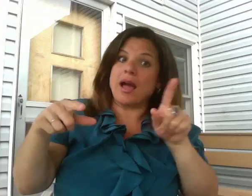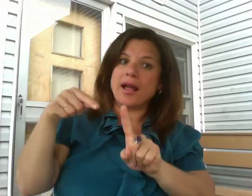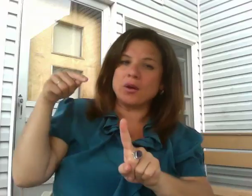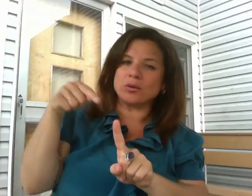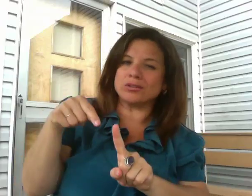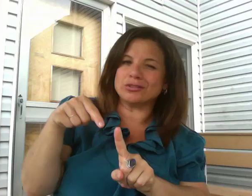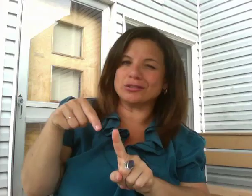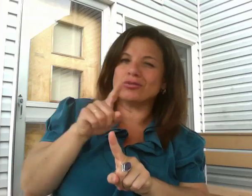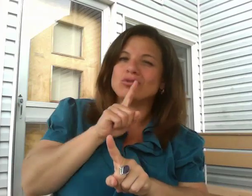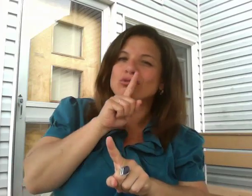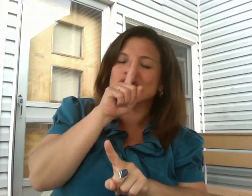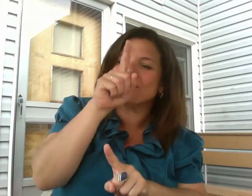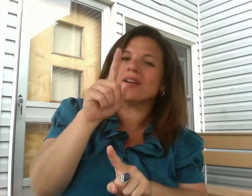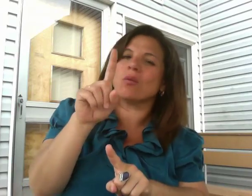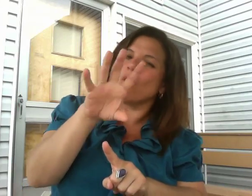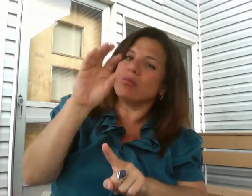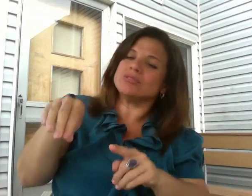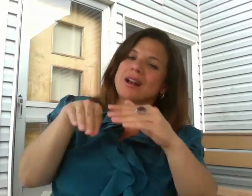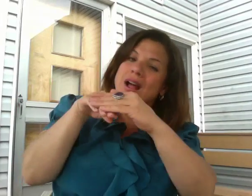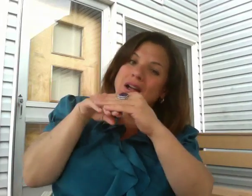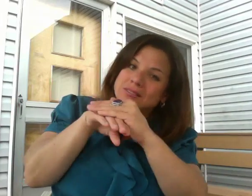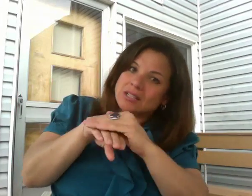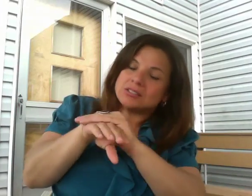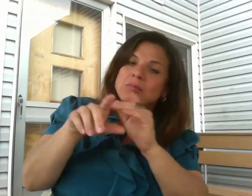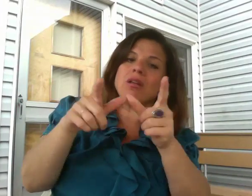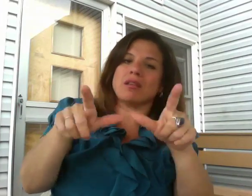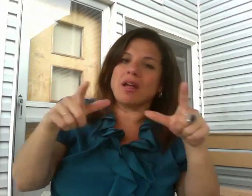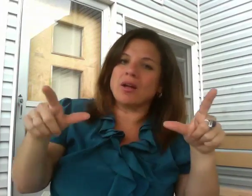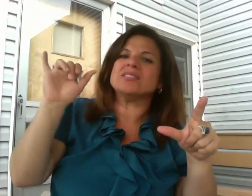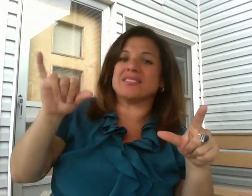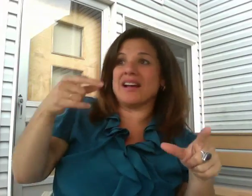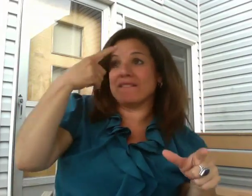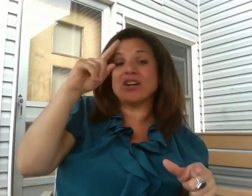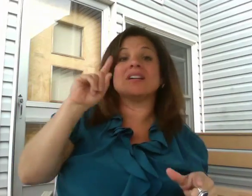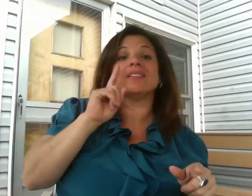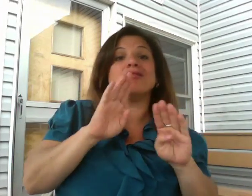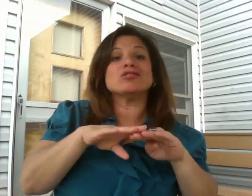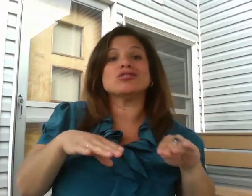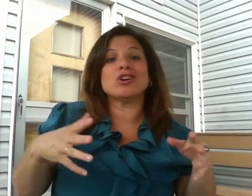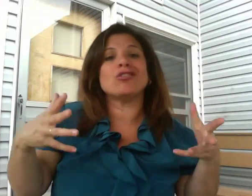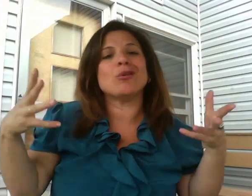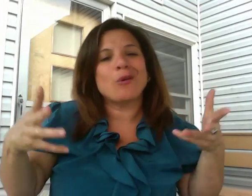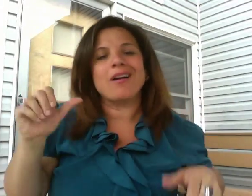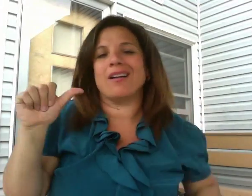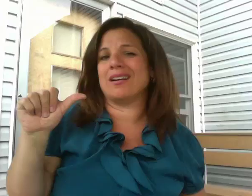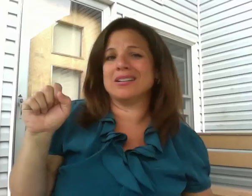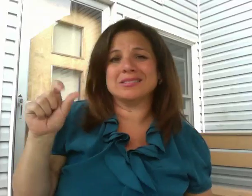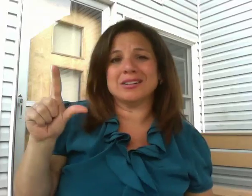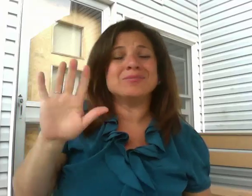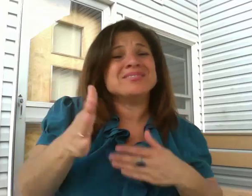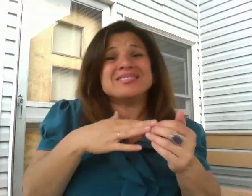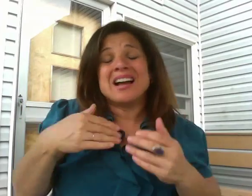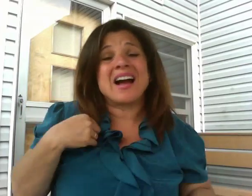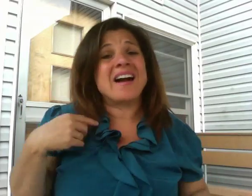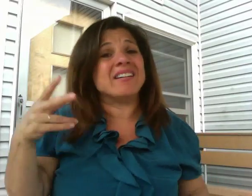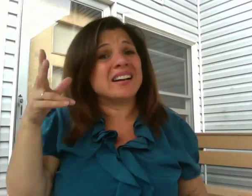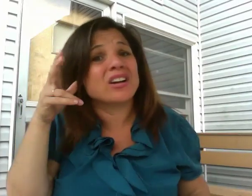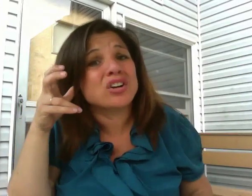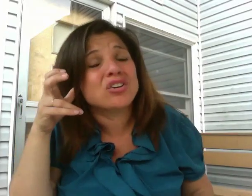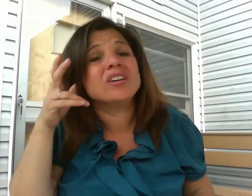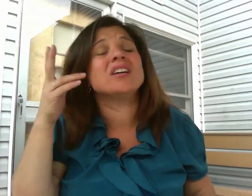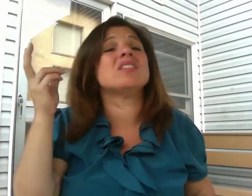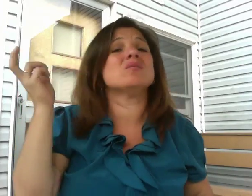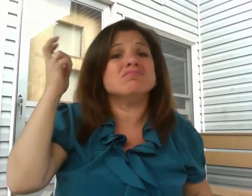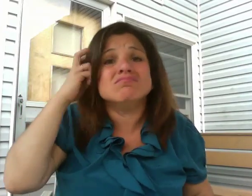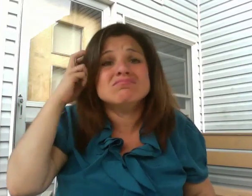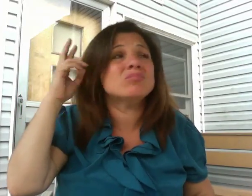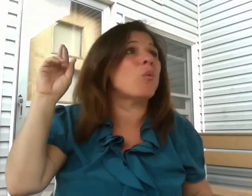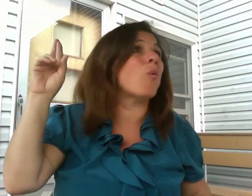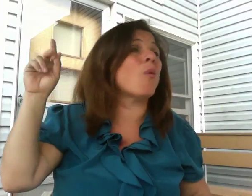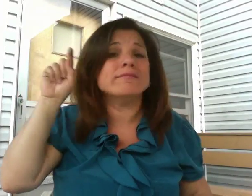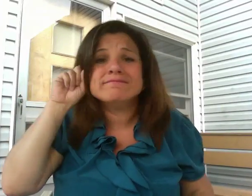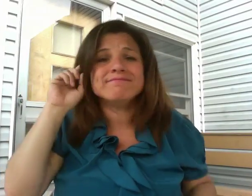The language that is actually 100 percent accessible for Deaf children is in no question ASL in spite of having residual hearing and wearing cochlear implants